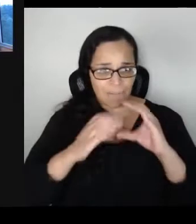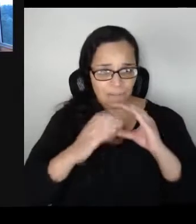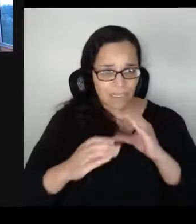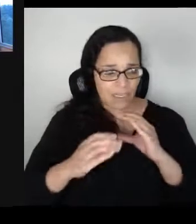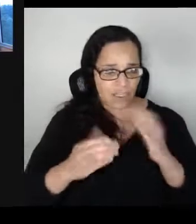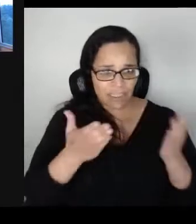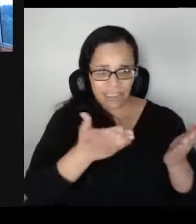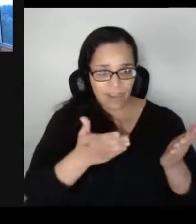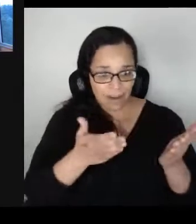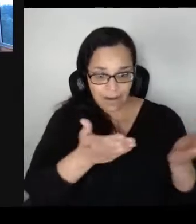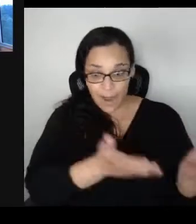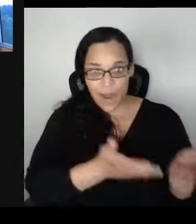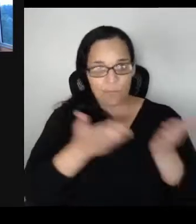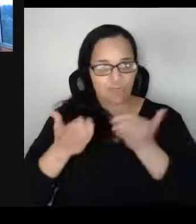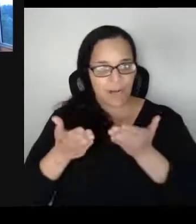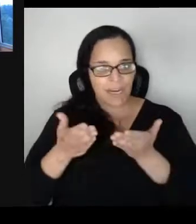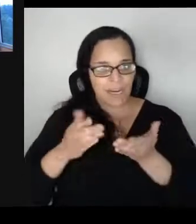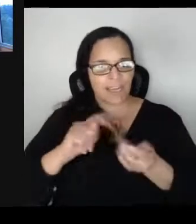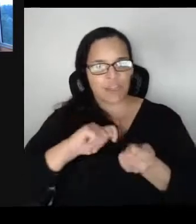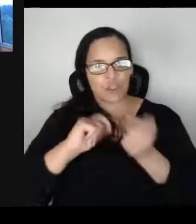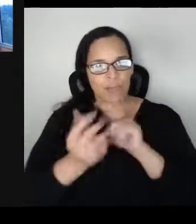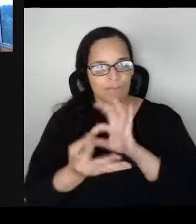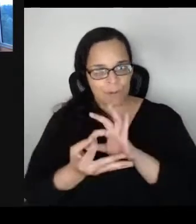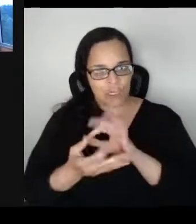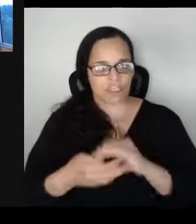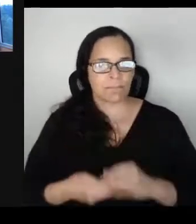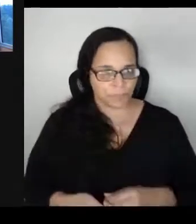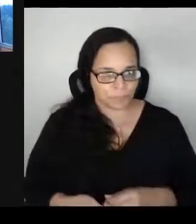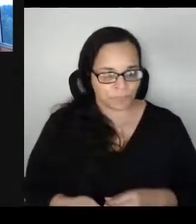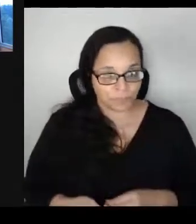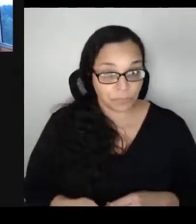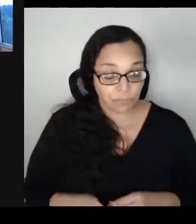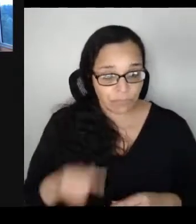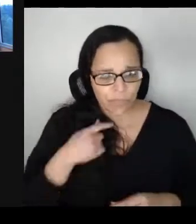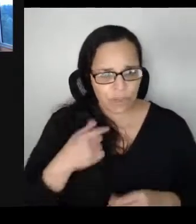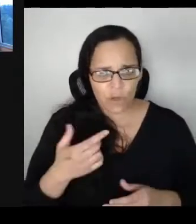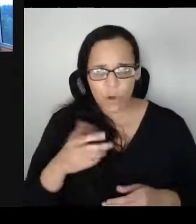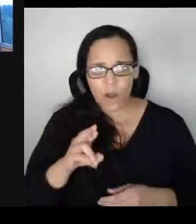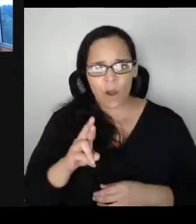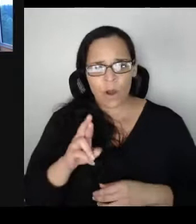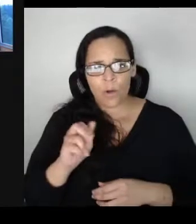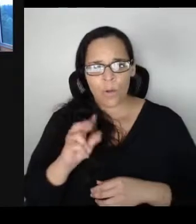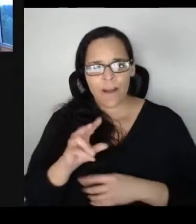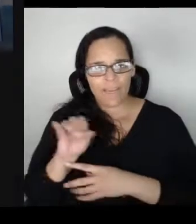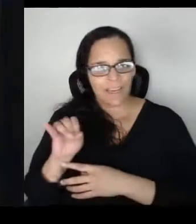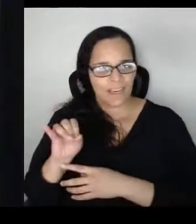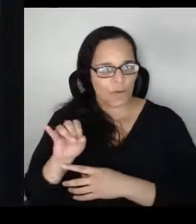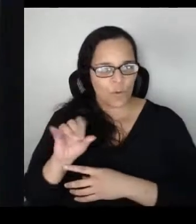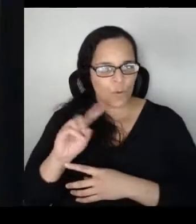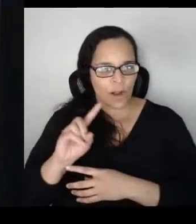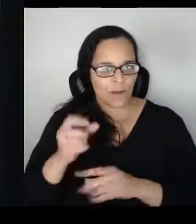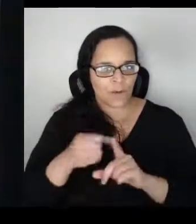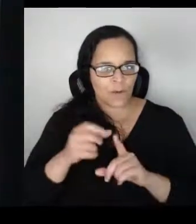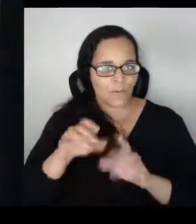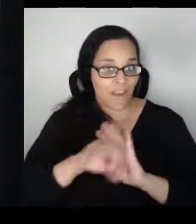So Ravi, on this question, what is a source of inspiration for you? I promise to keep it short.